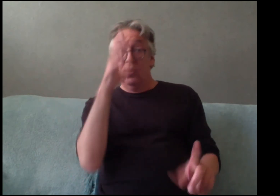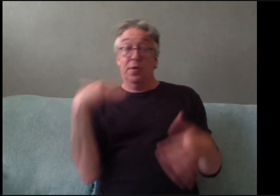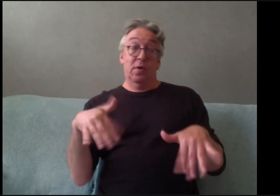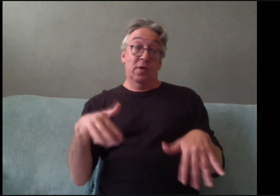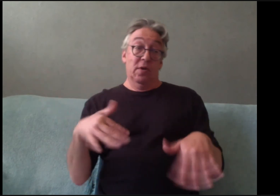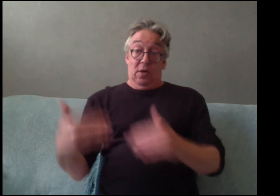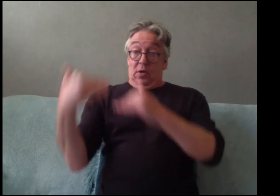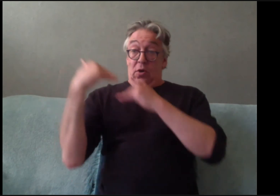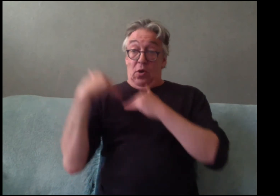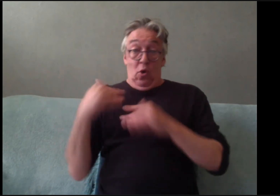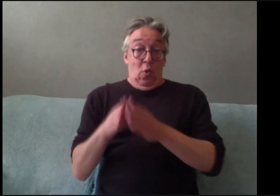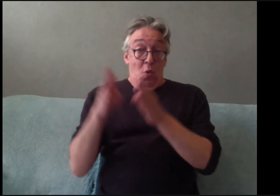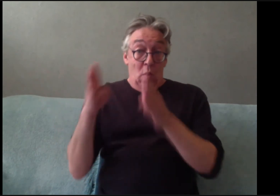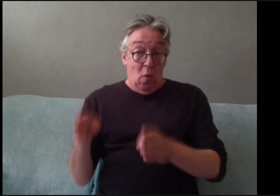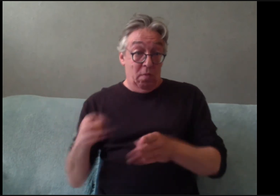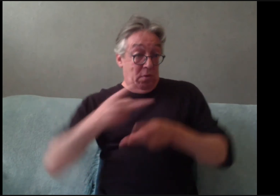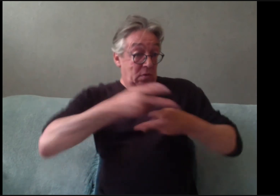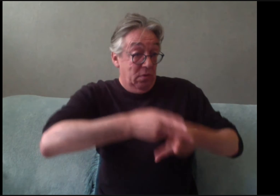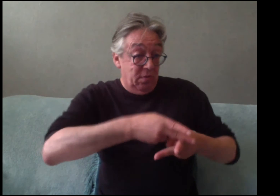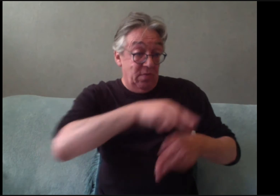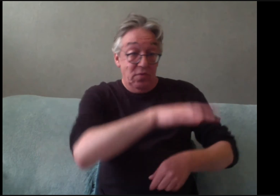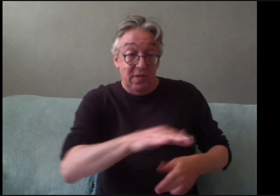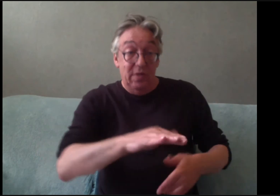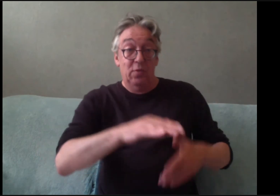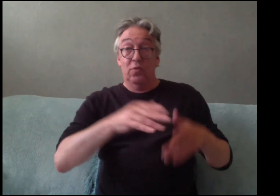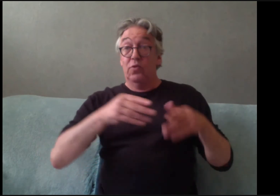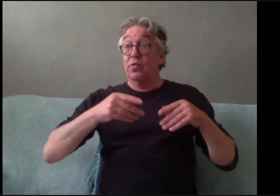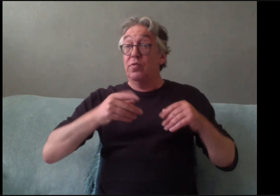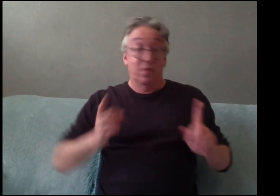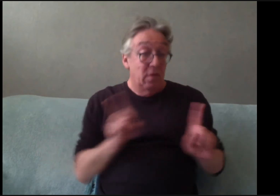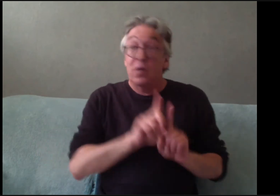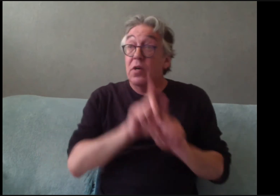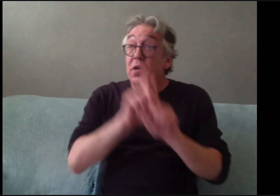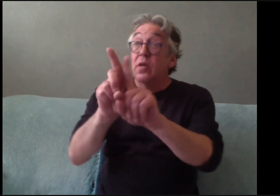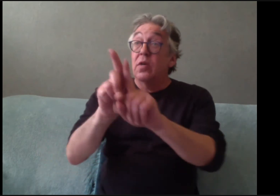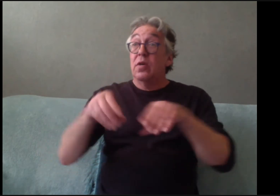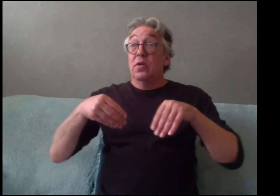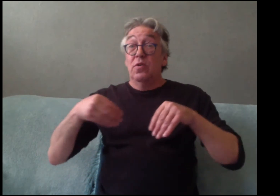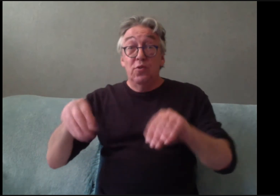for each family entitled to access the shops.